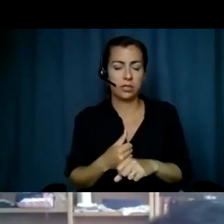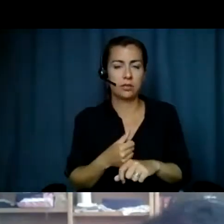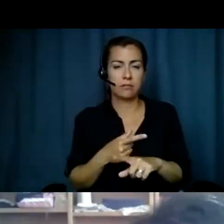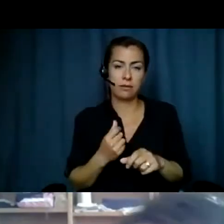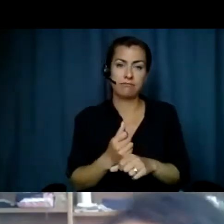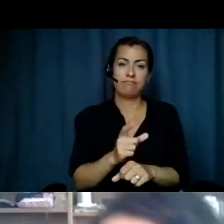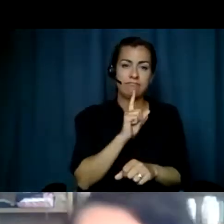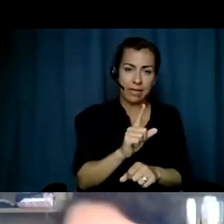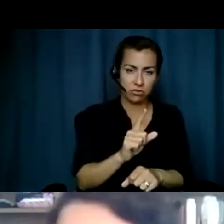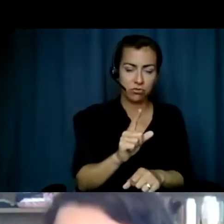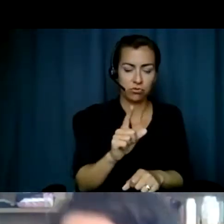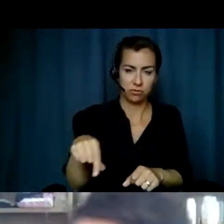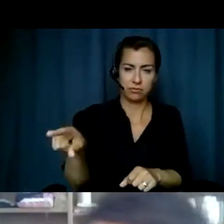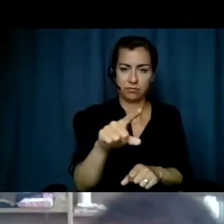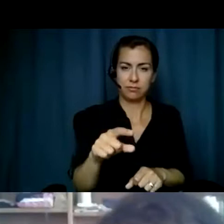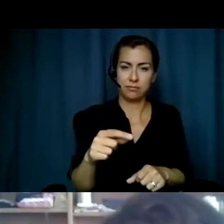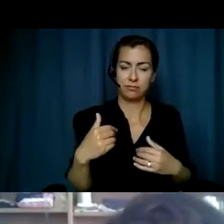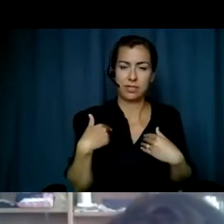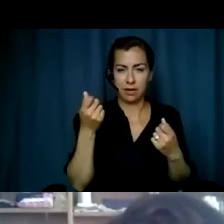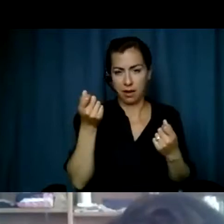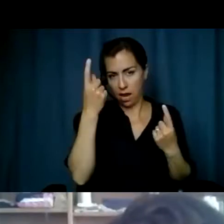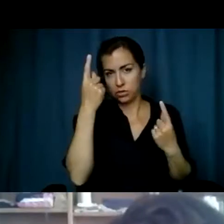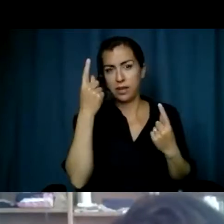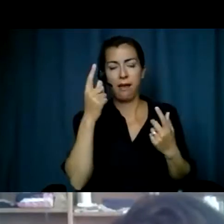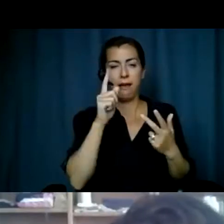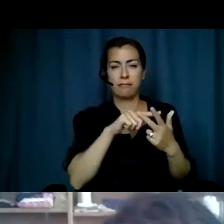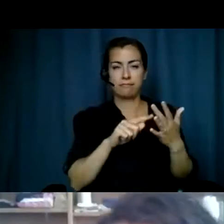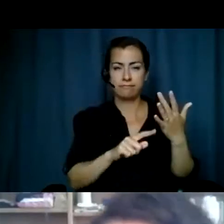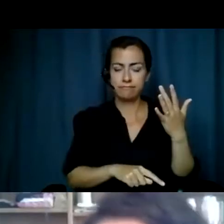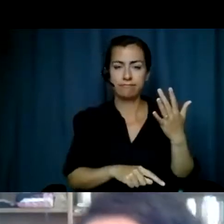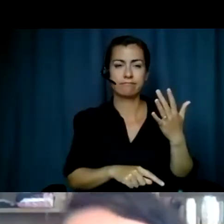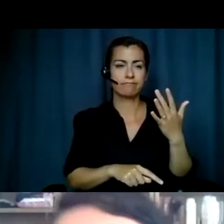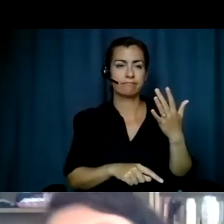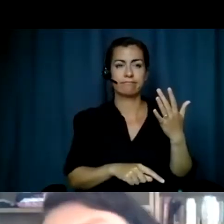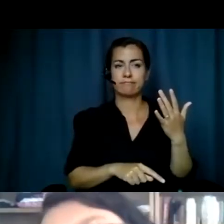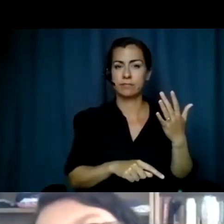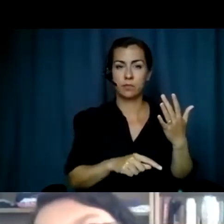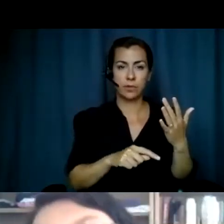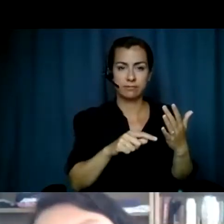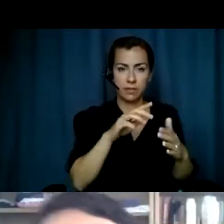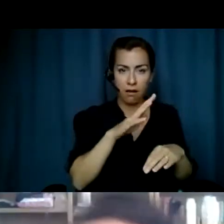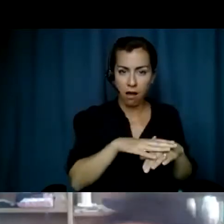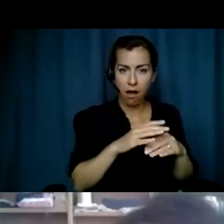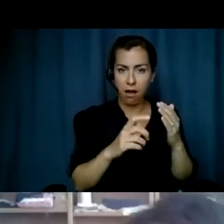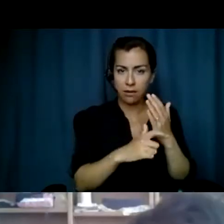that could be running for election, or just setting a policy